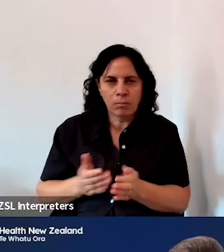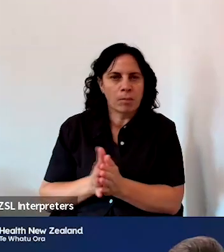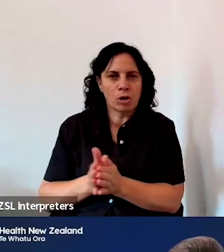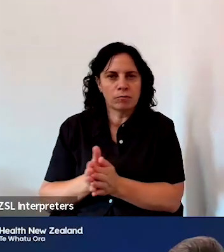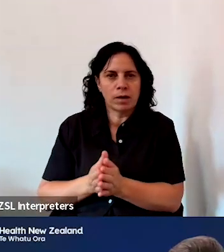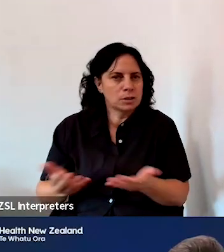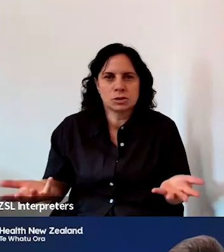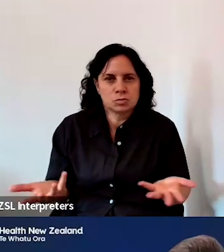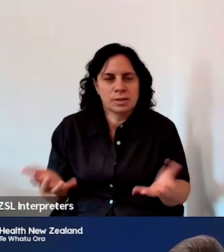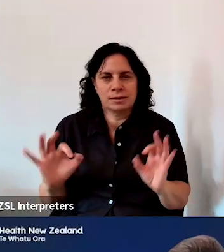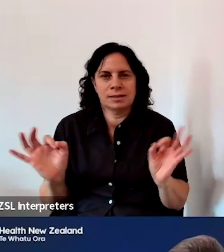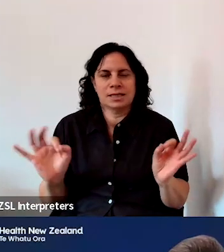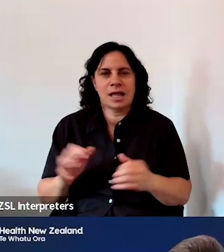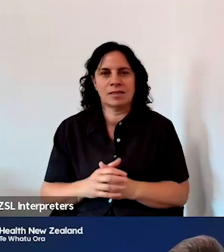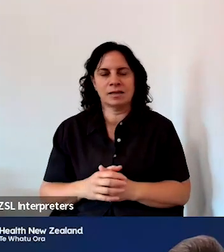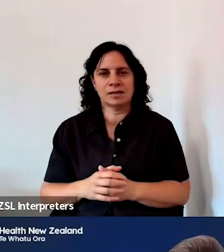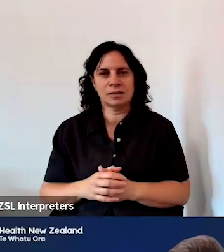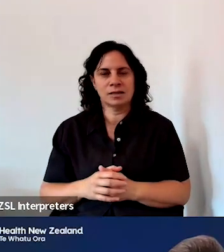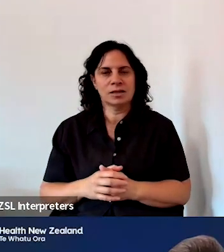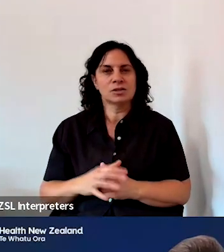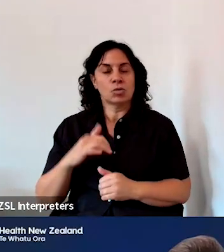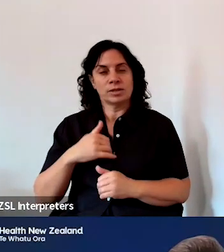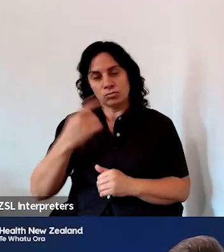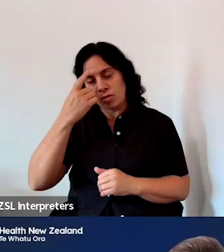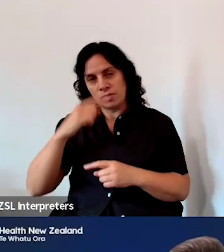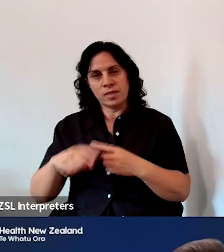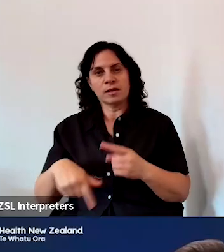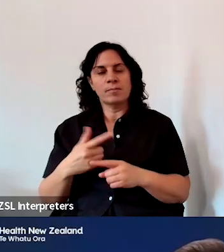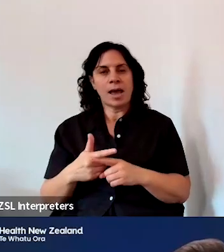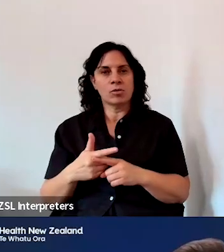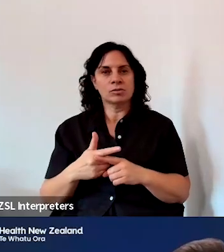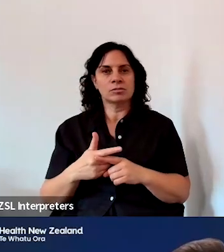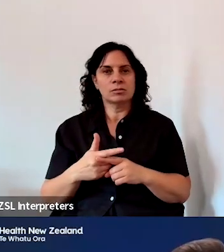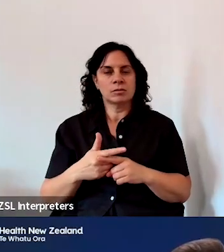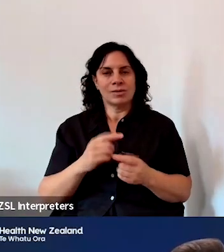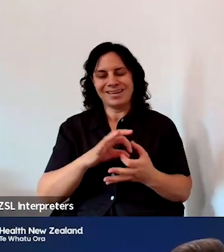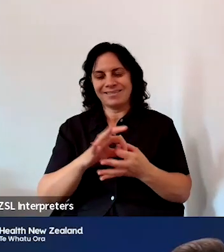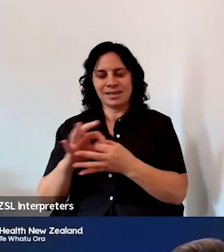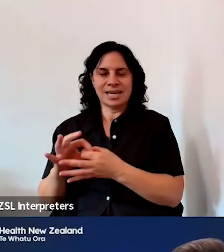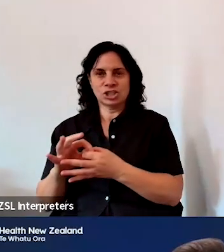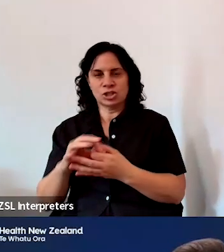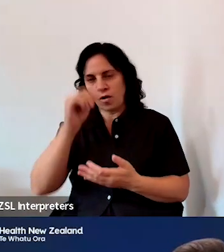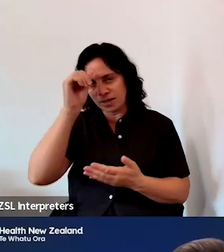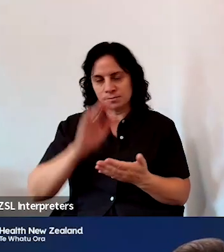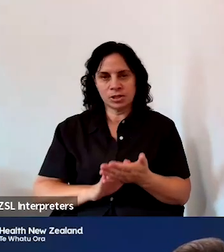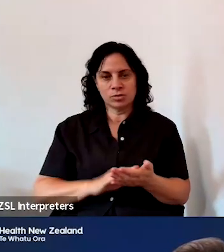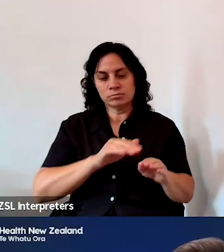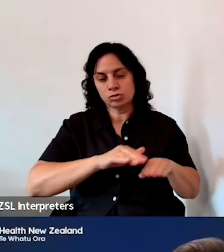yeah, it's just thinking about the, the interconnectedness of the experiences that children, young people and their families and whanau